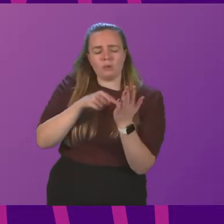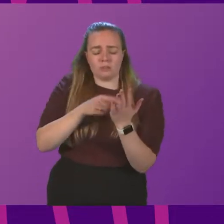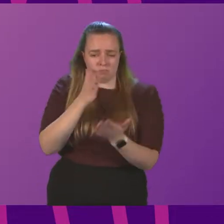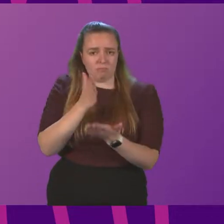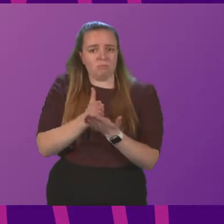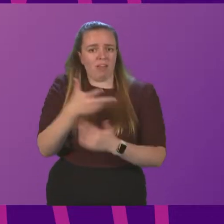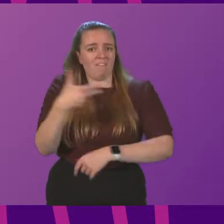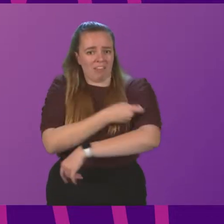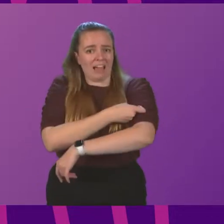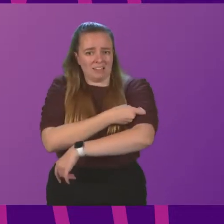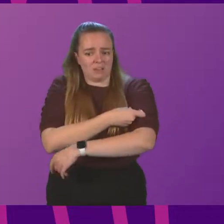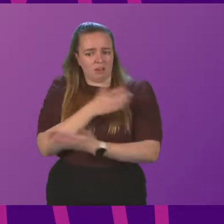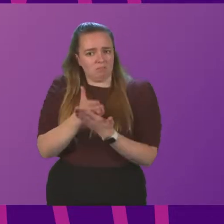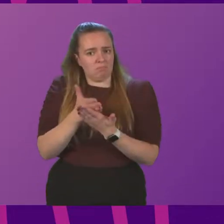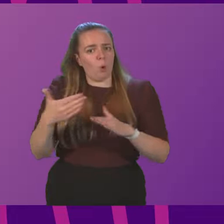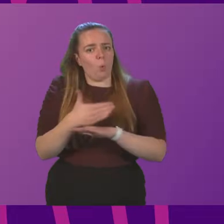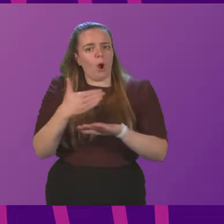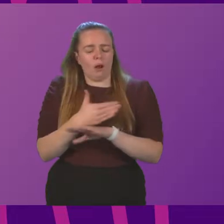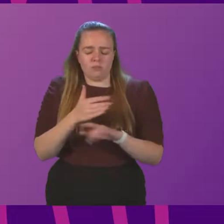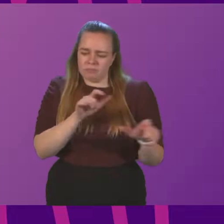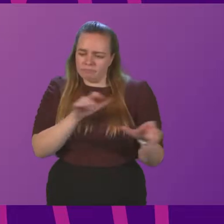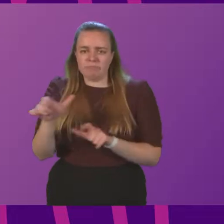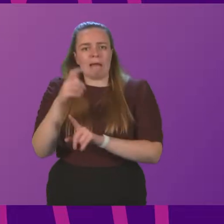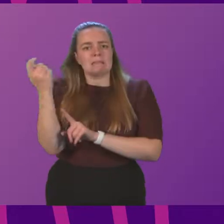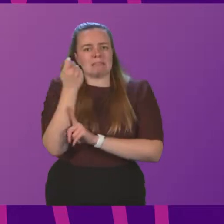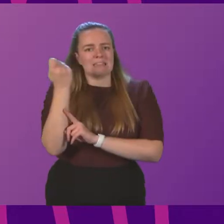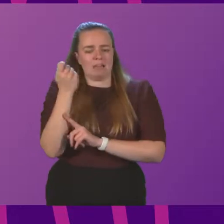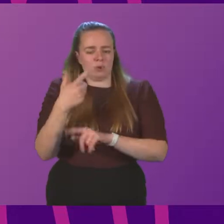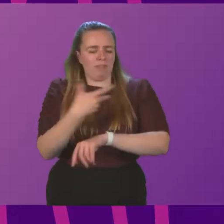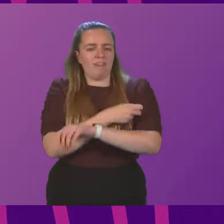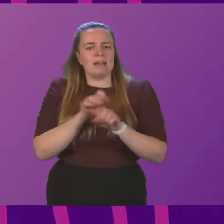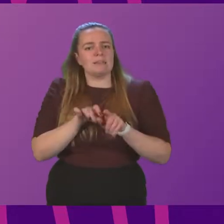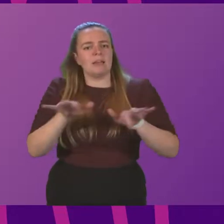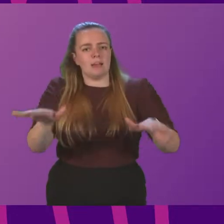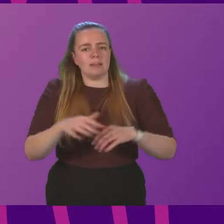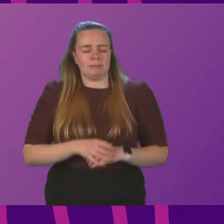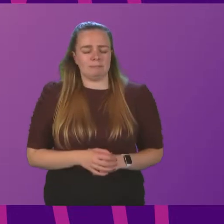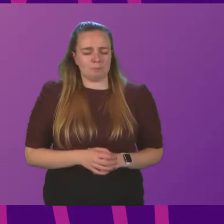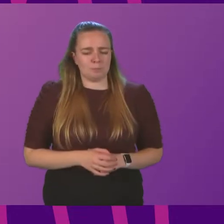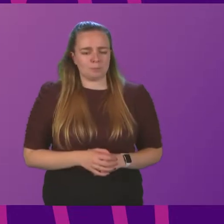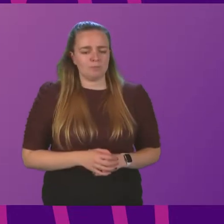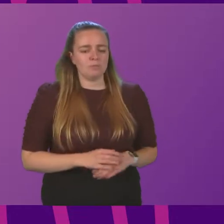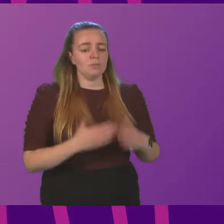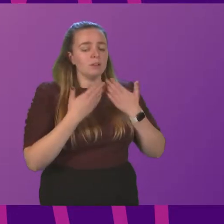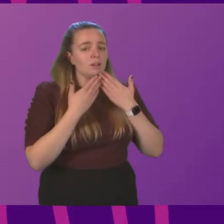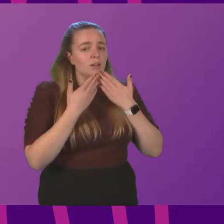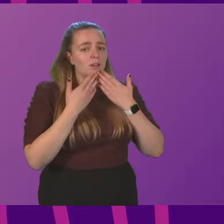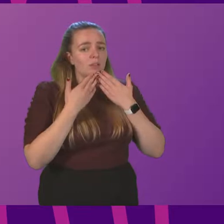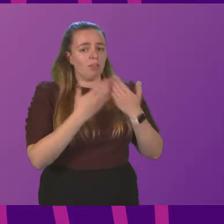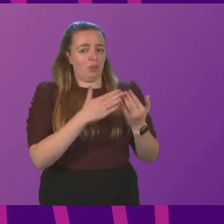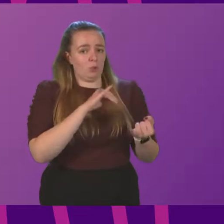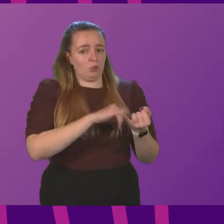vaccines and to ensure that the roll-out of the vaccination programme continues to be a success?